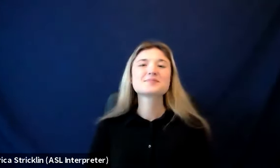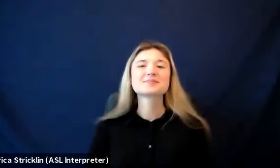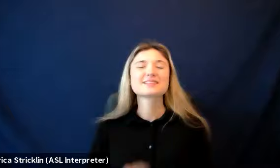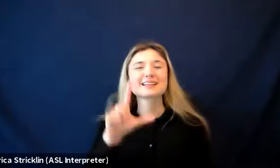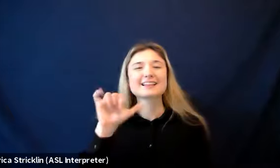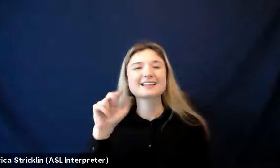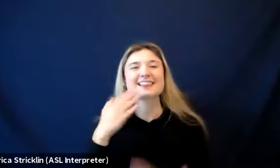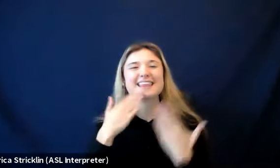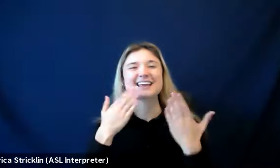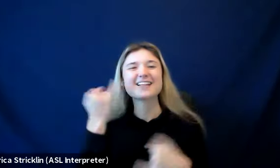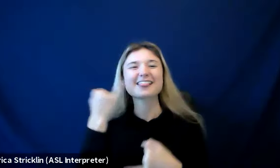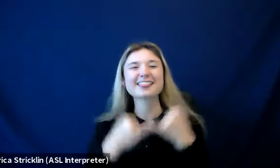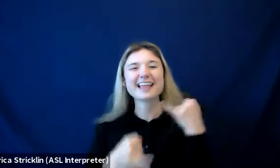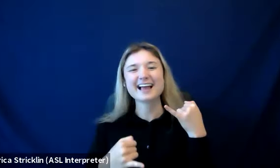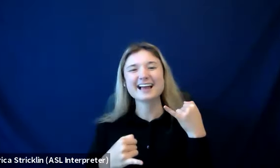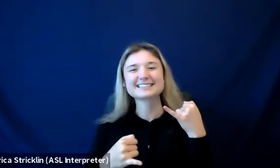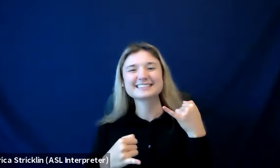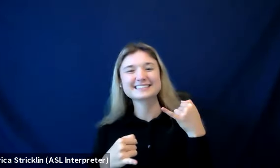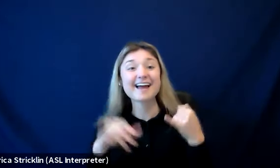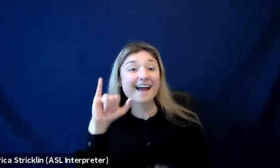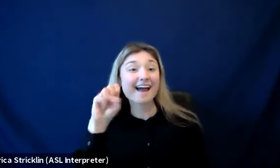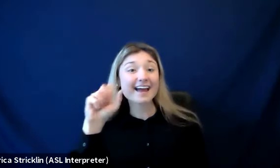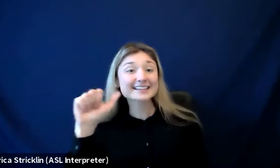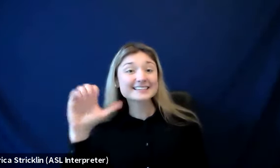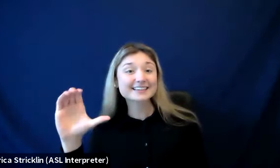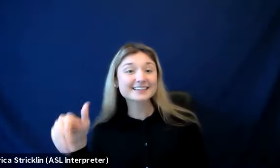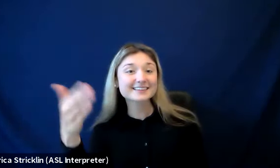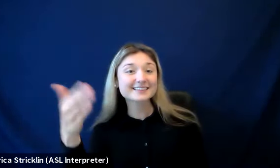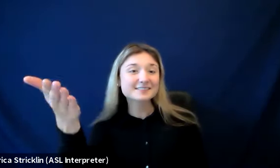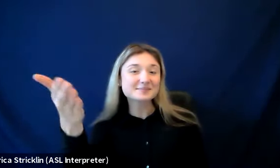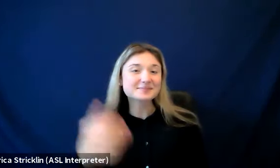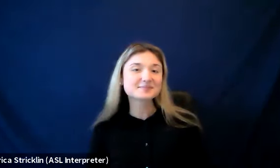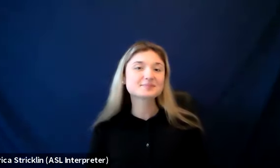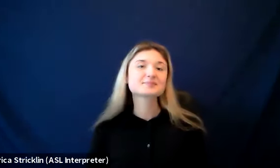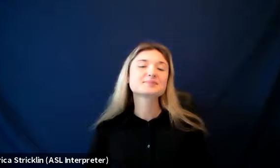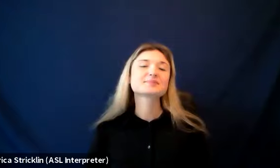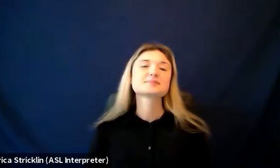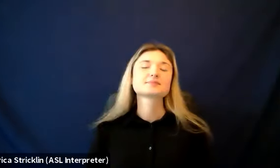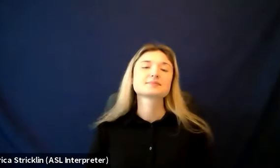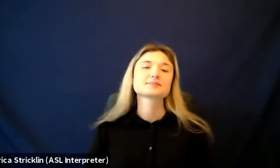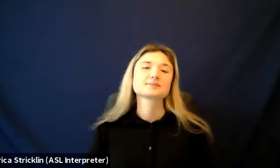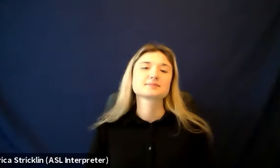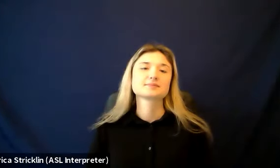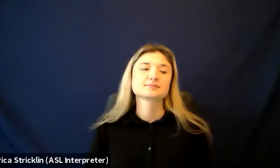Thank you. And last but not least, Isaac.